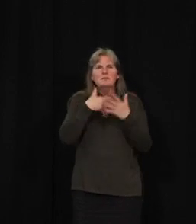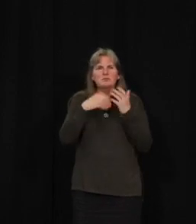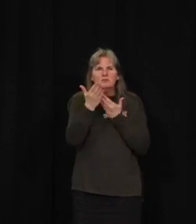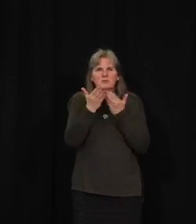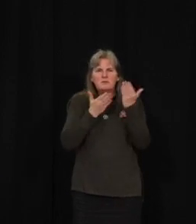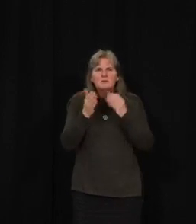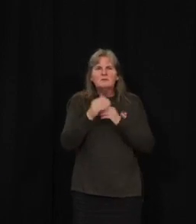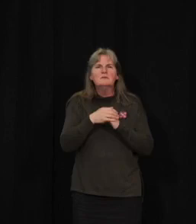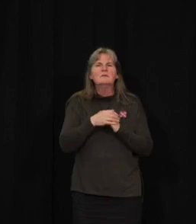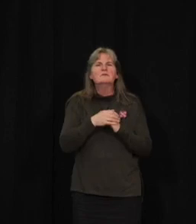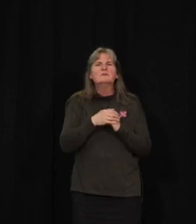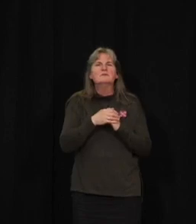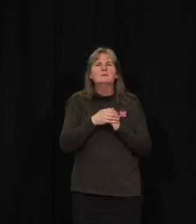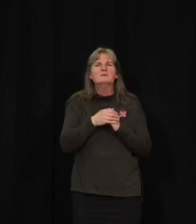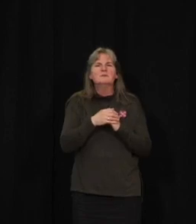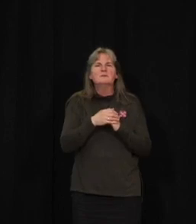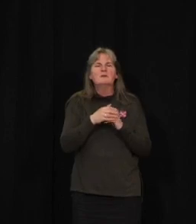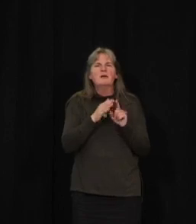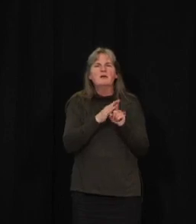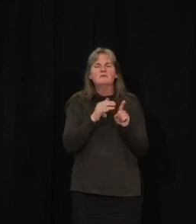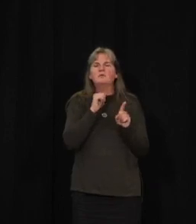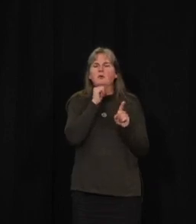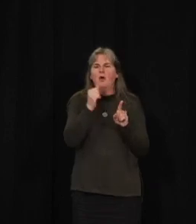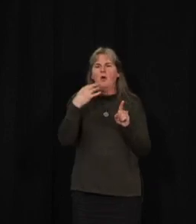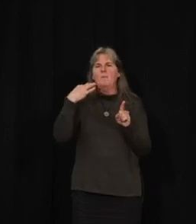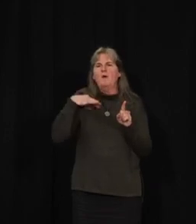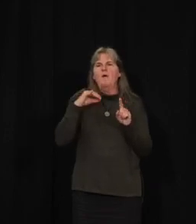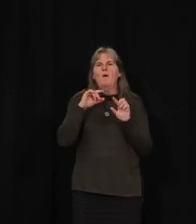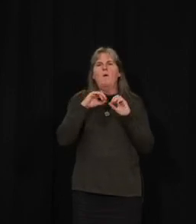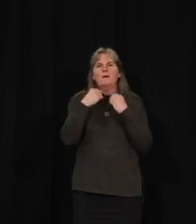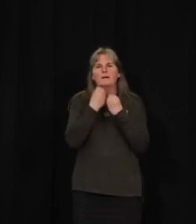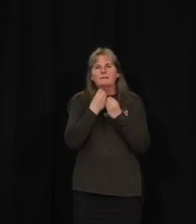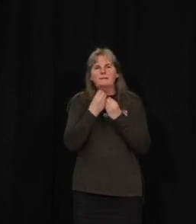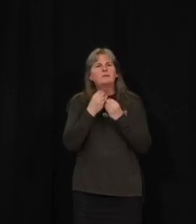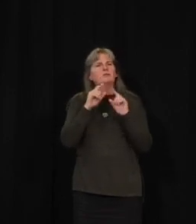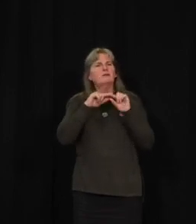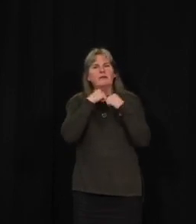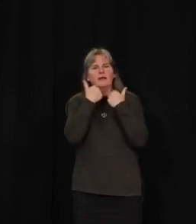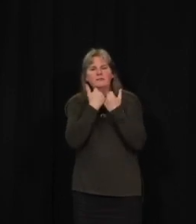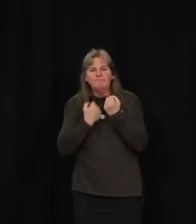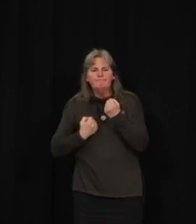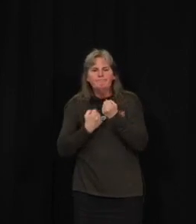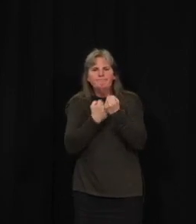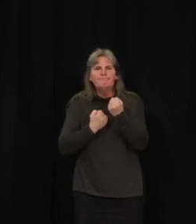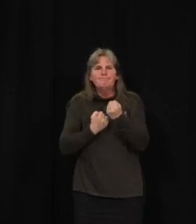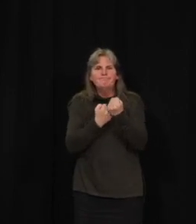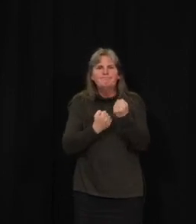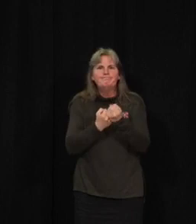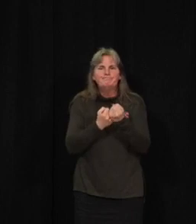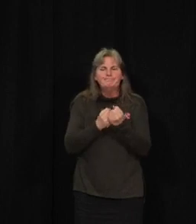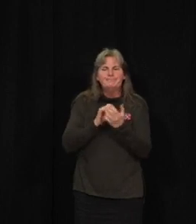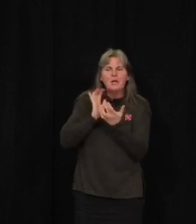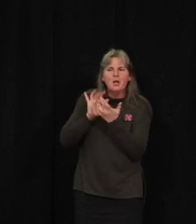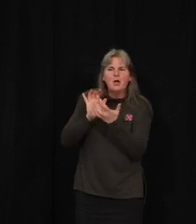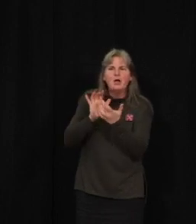the NGO support and... So really, a spectrum of suppors